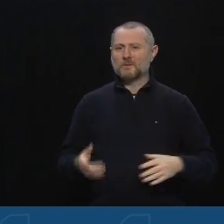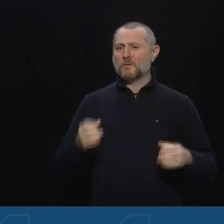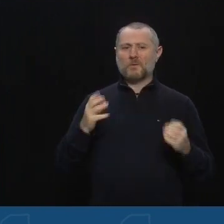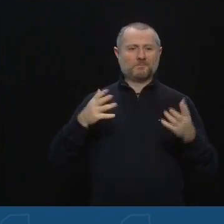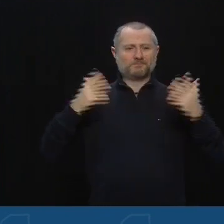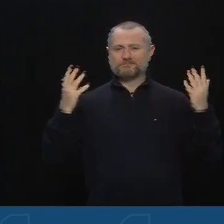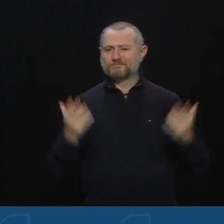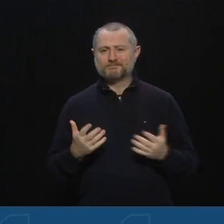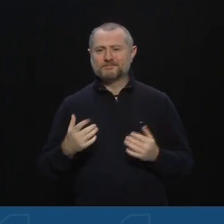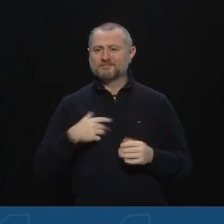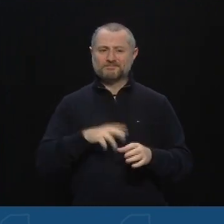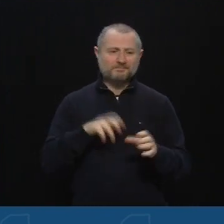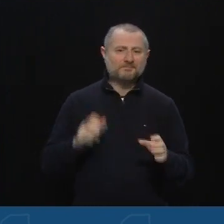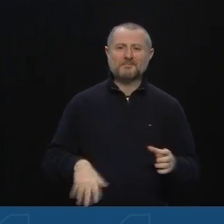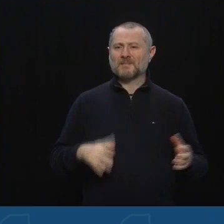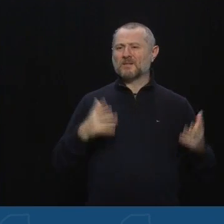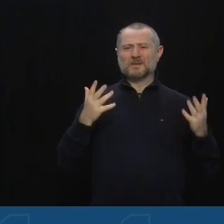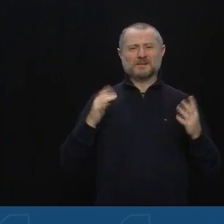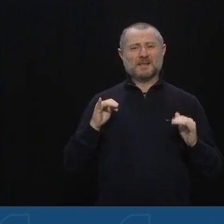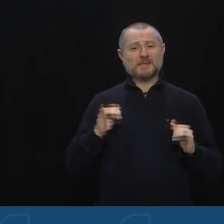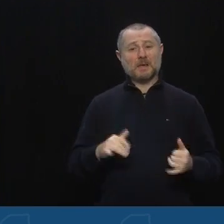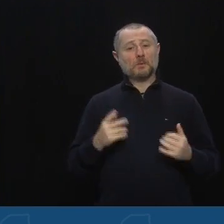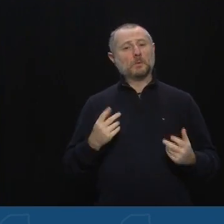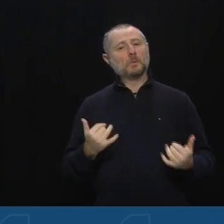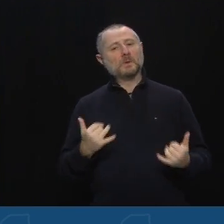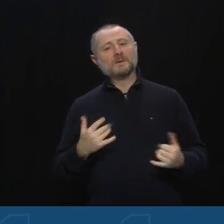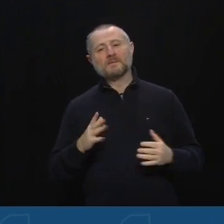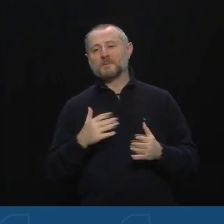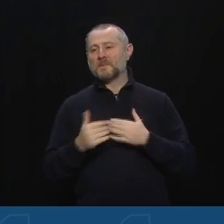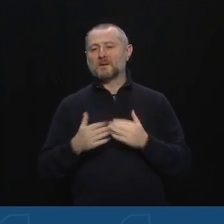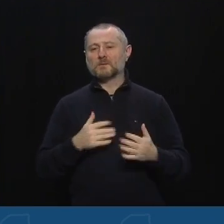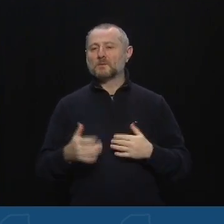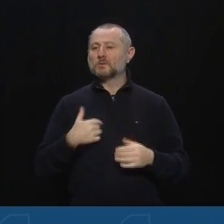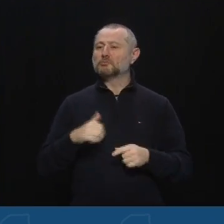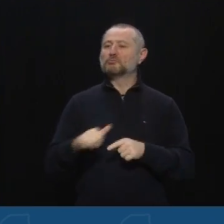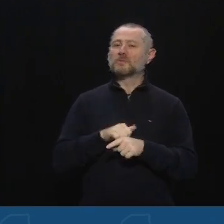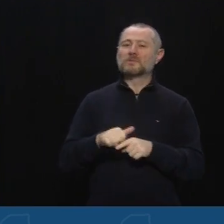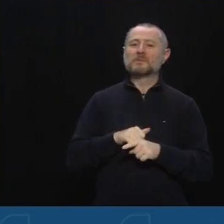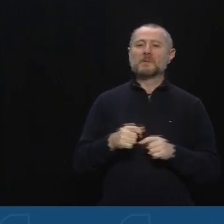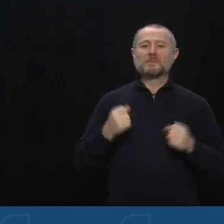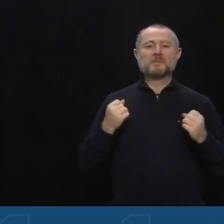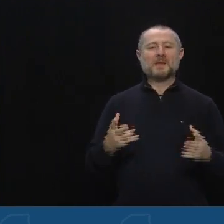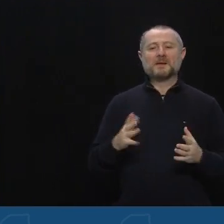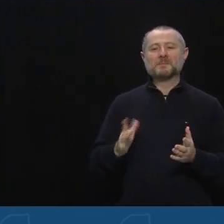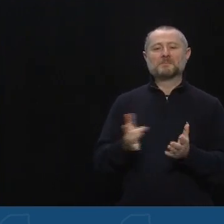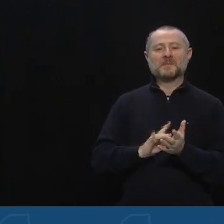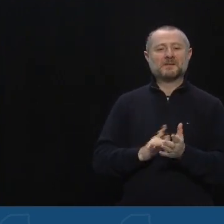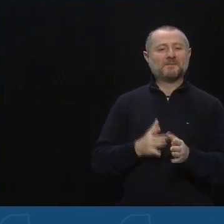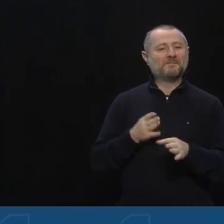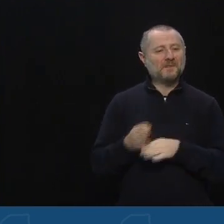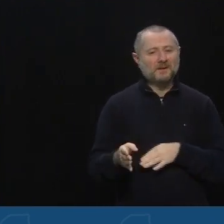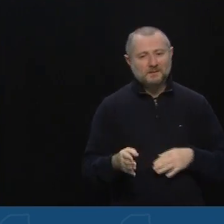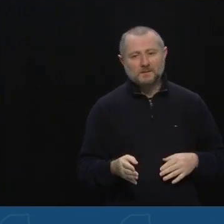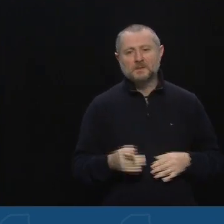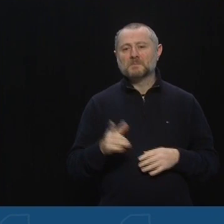LOSS OF COLLEAGUES. AND THOSE, DESPITE THEIR